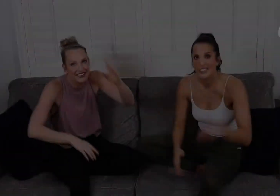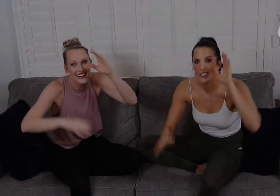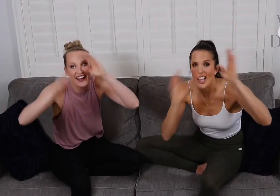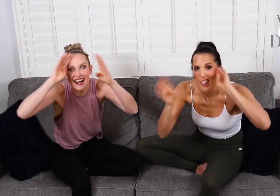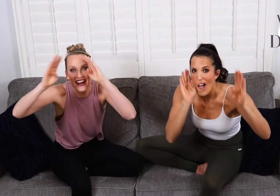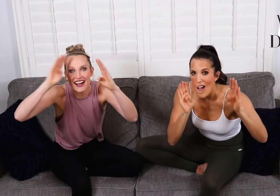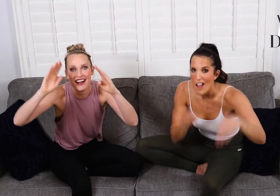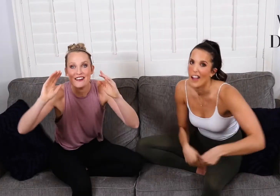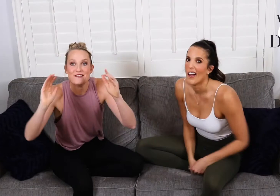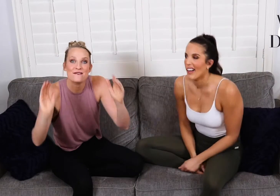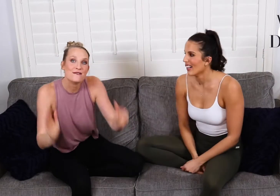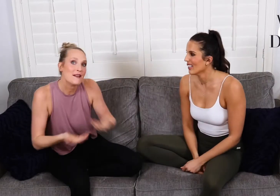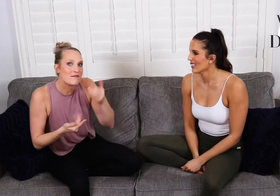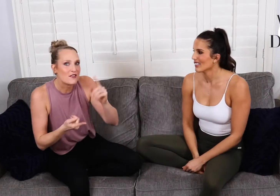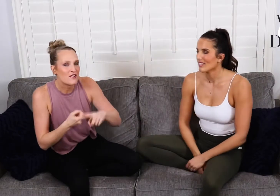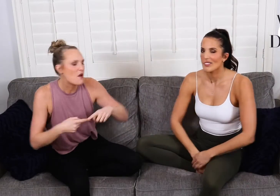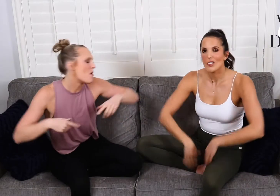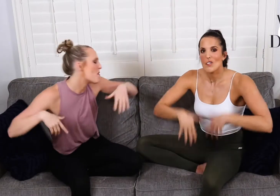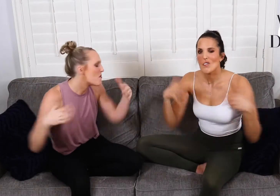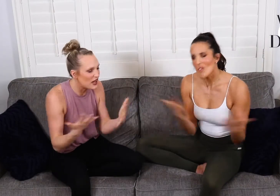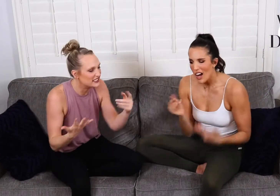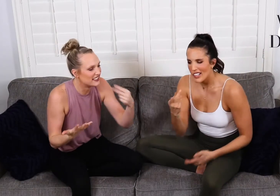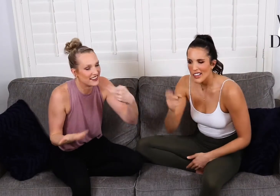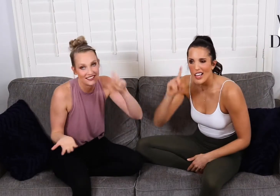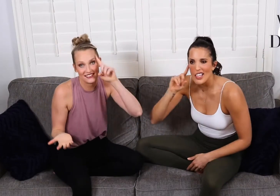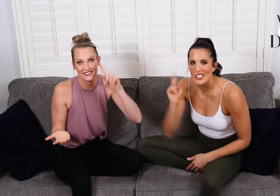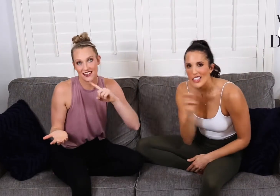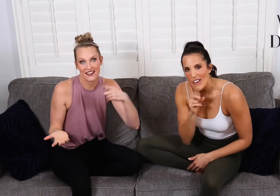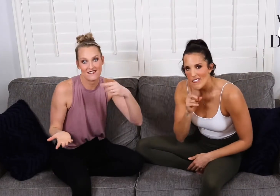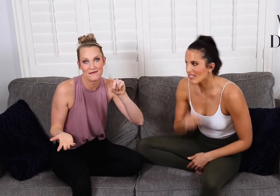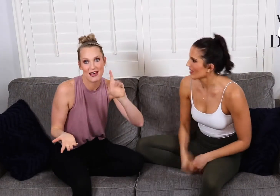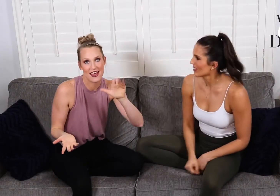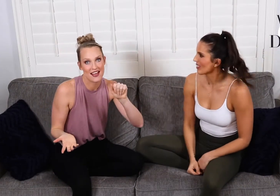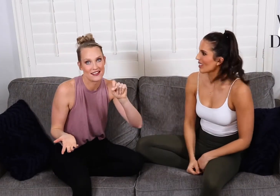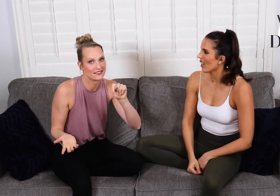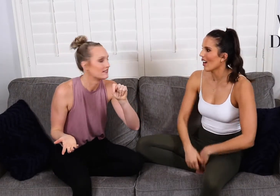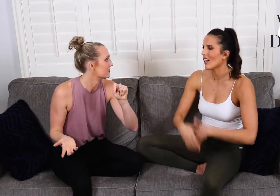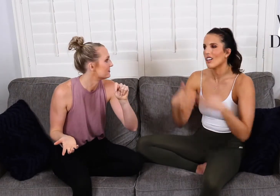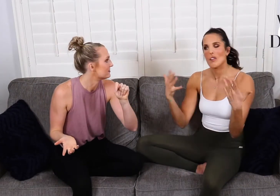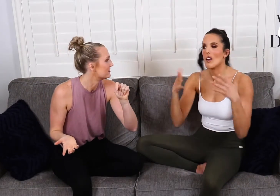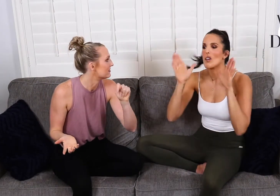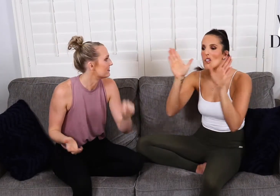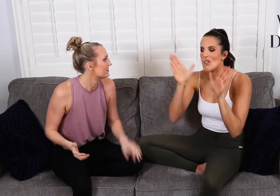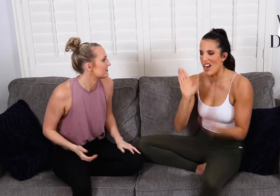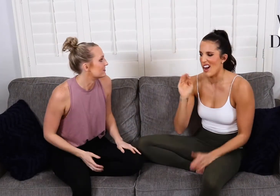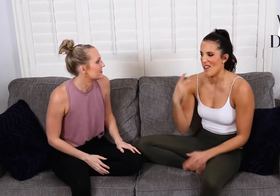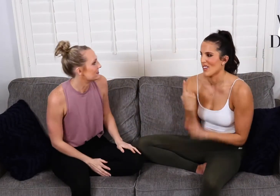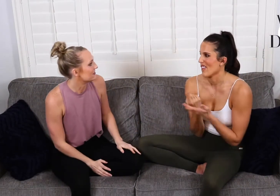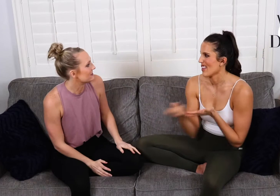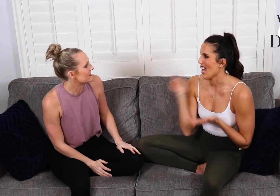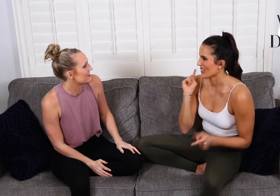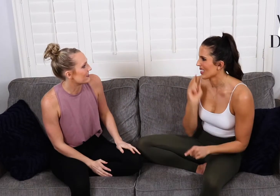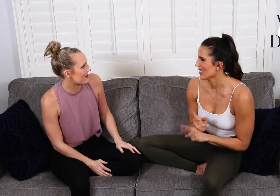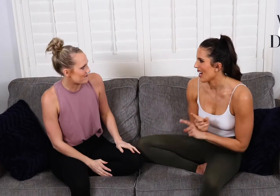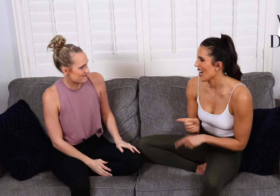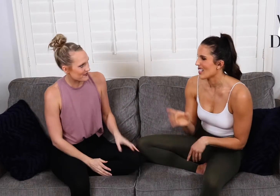Hello! - Hello! Welcome back to, “What the Deaf?!” Podcasts. What a great episode last week, right?